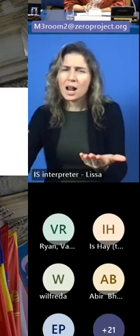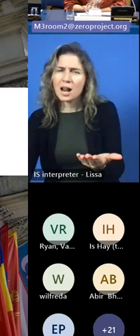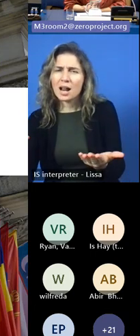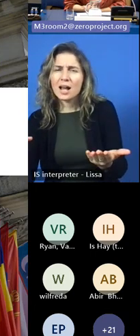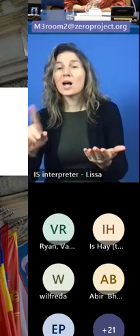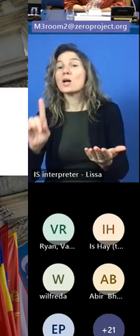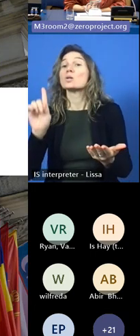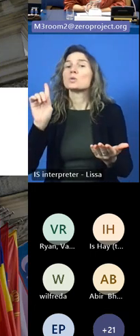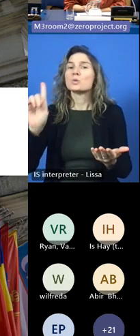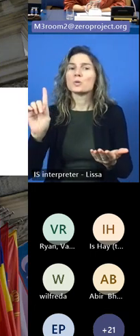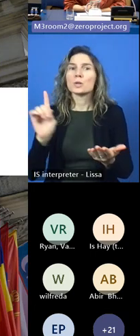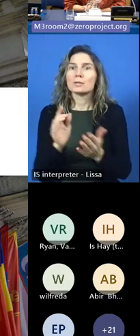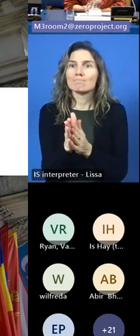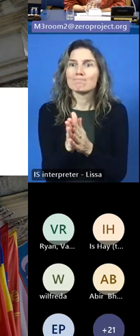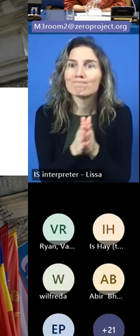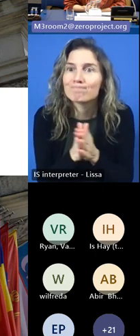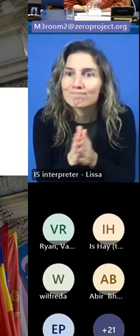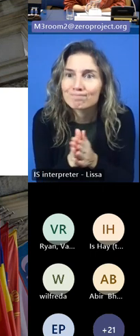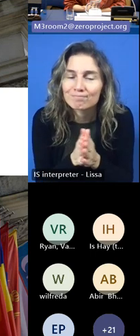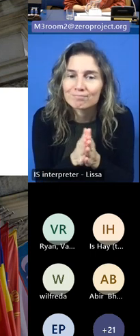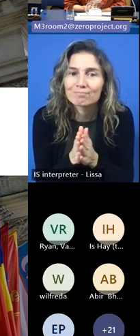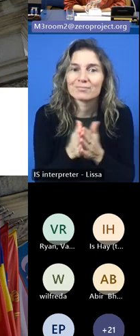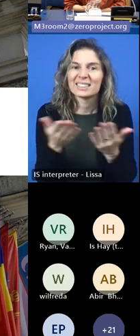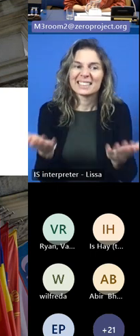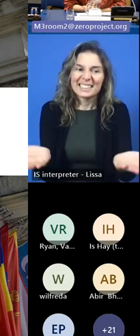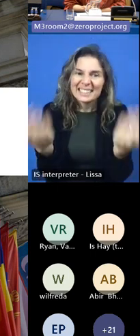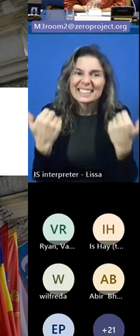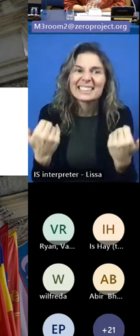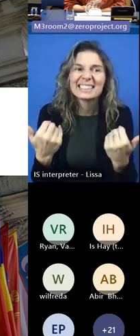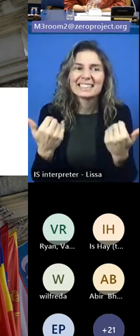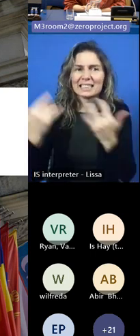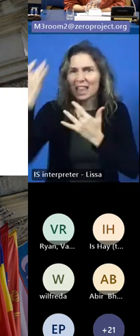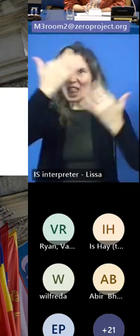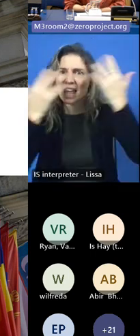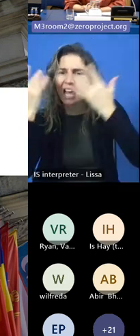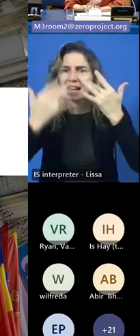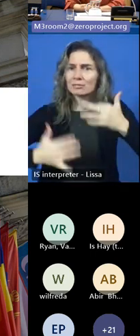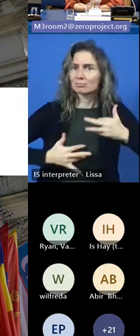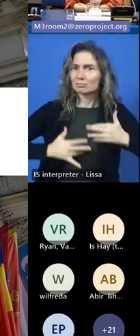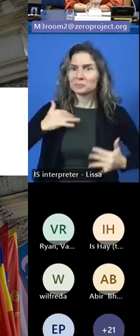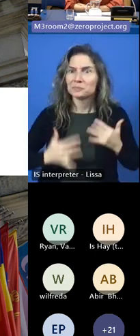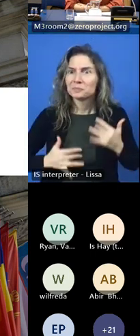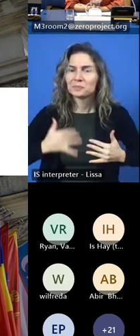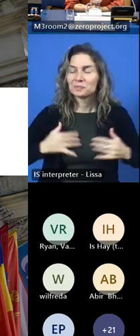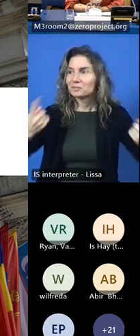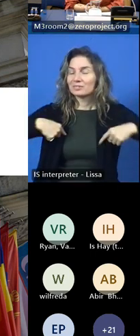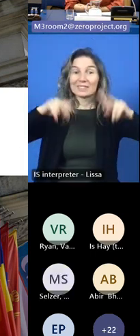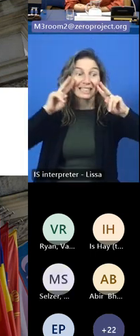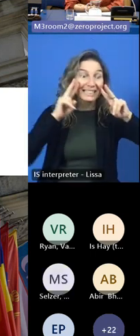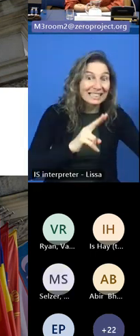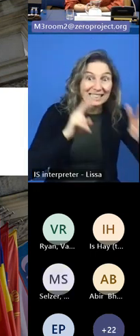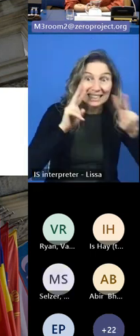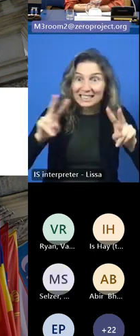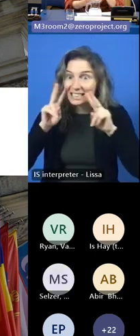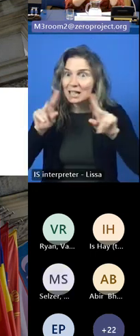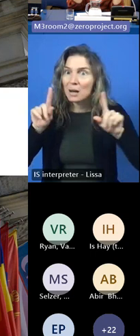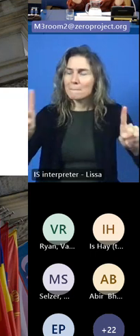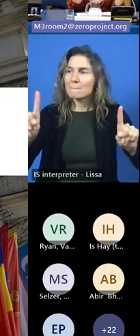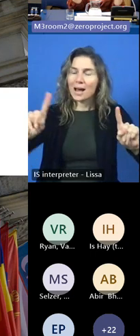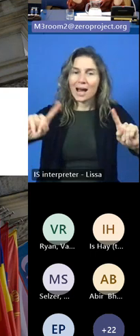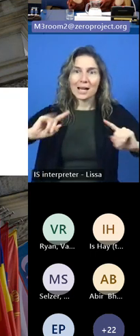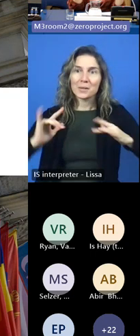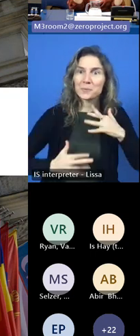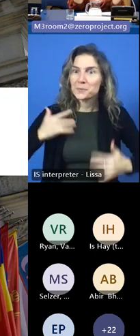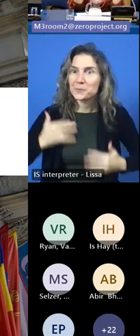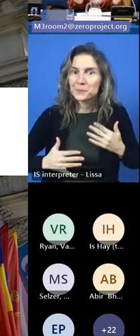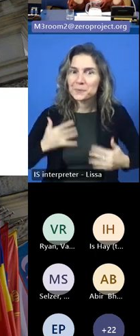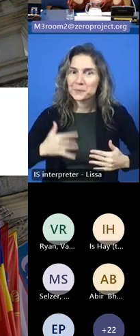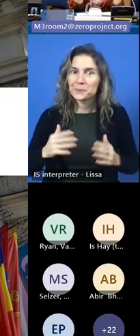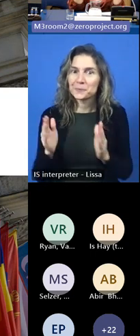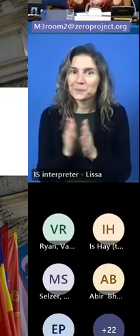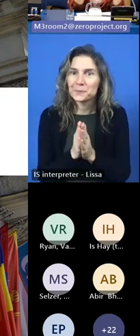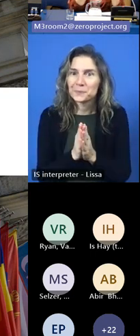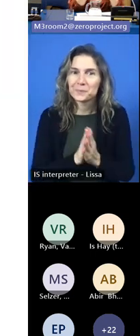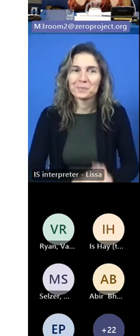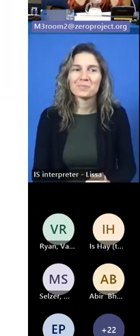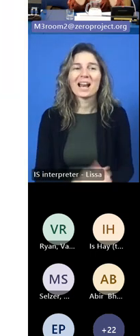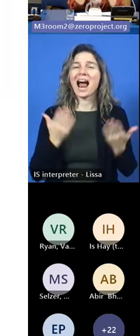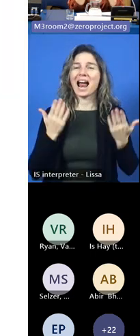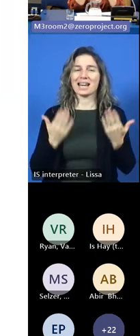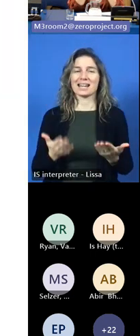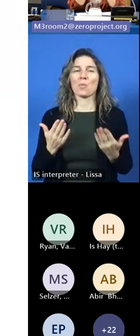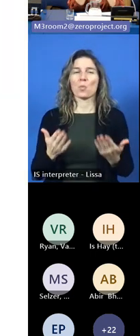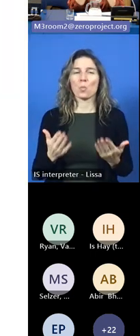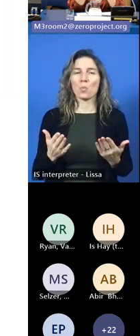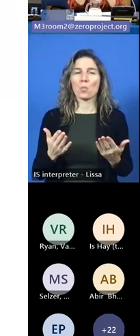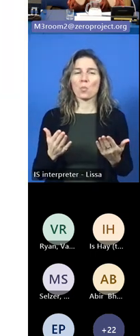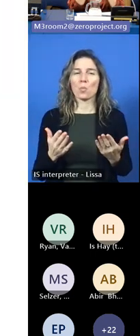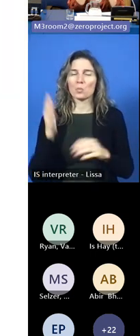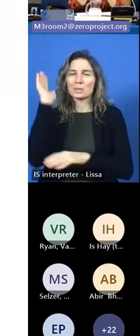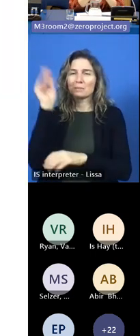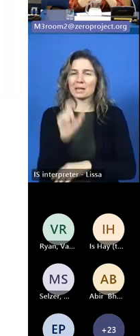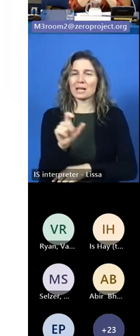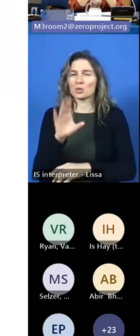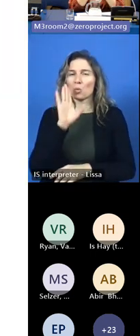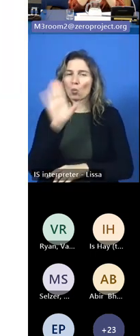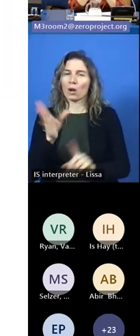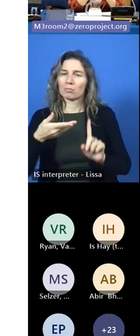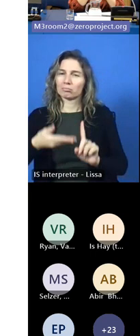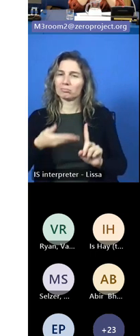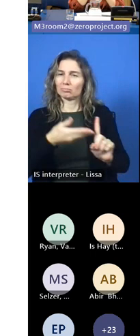get engaged and get excited by what we are doing today. I want to officially welcome